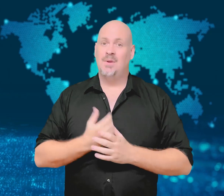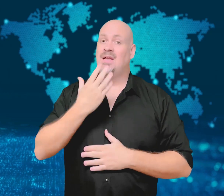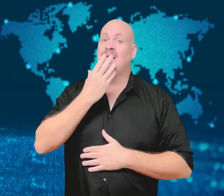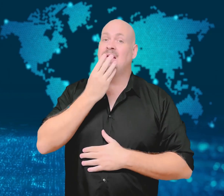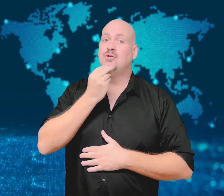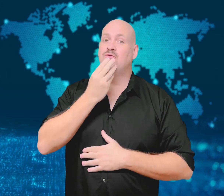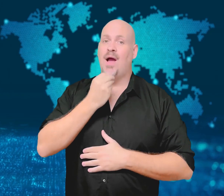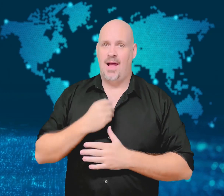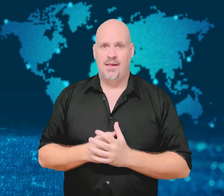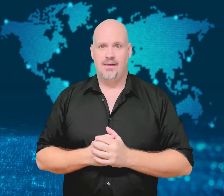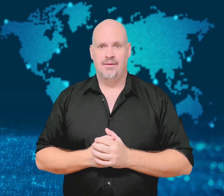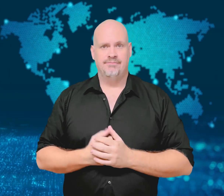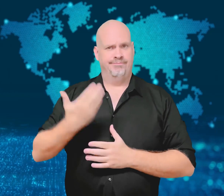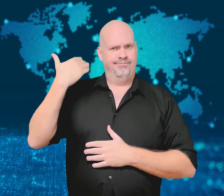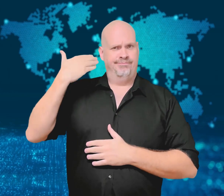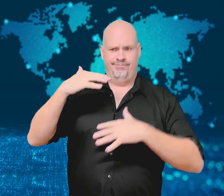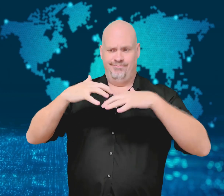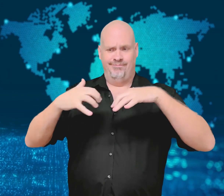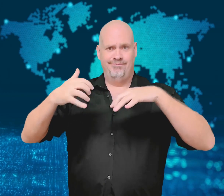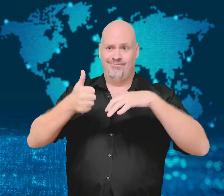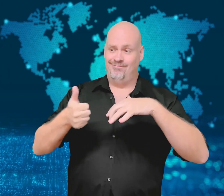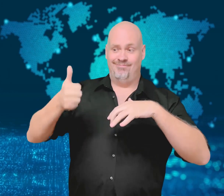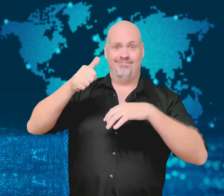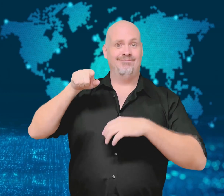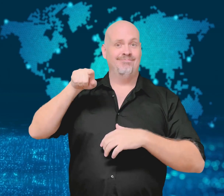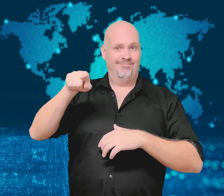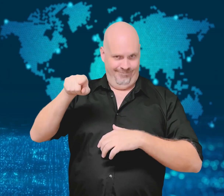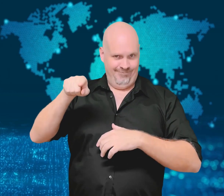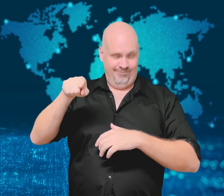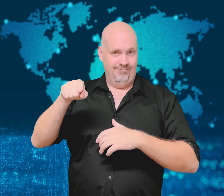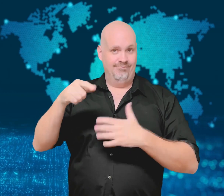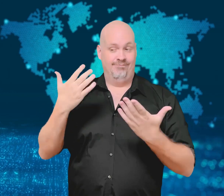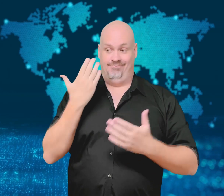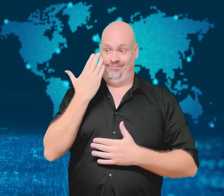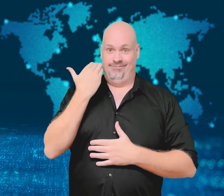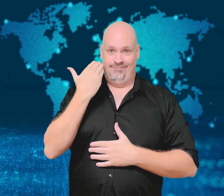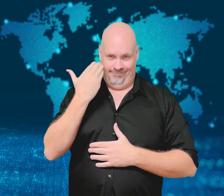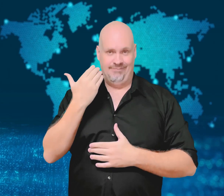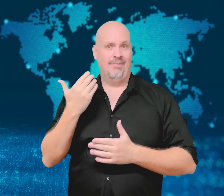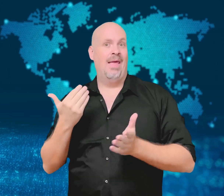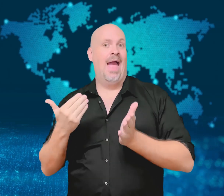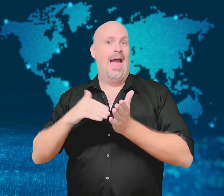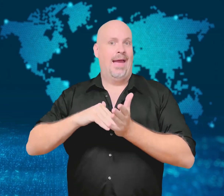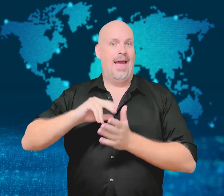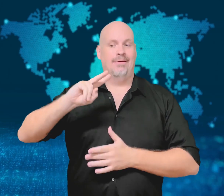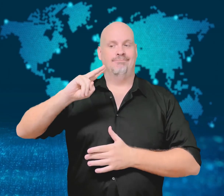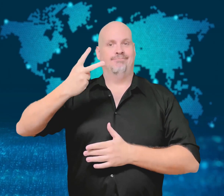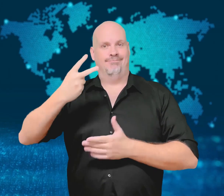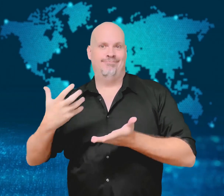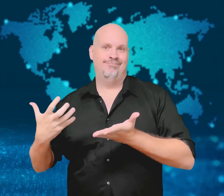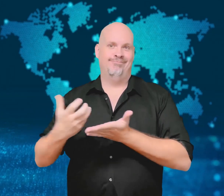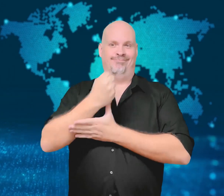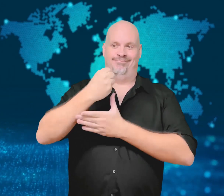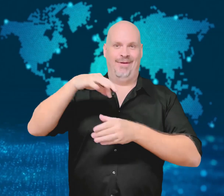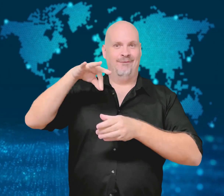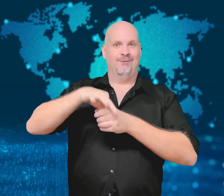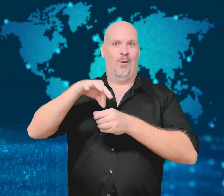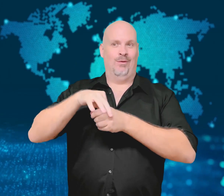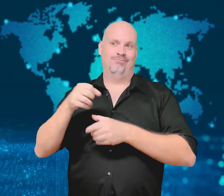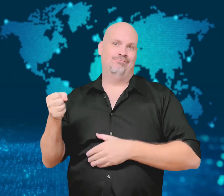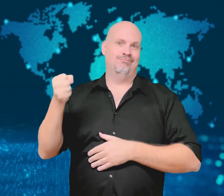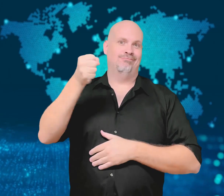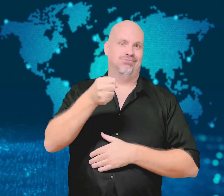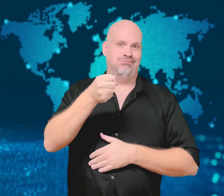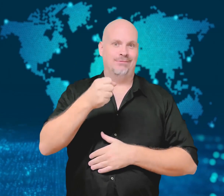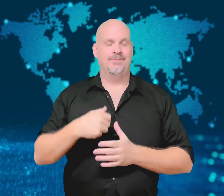Former PM wins election